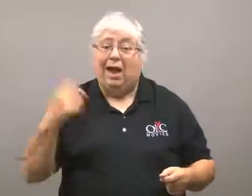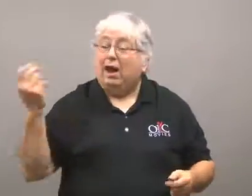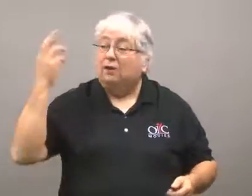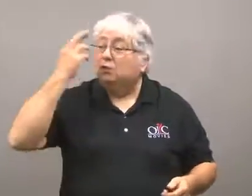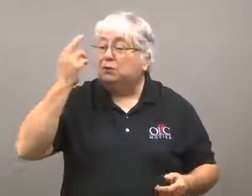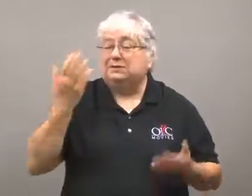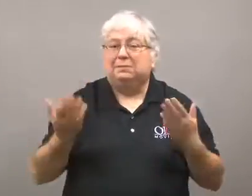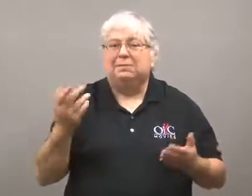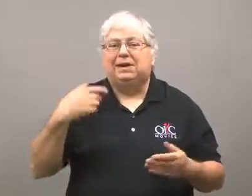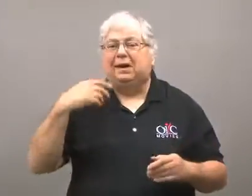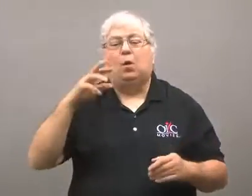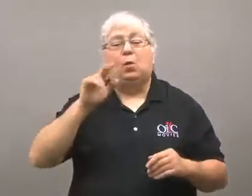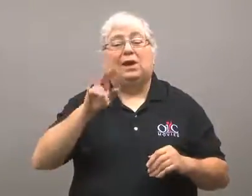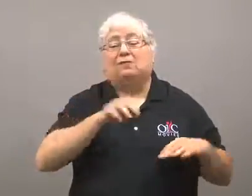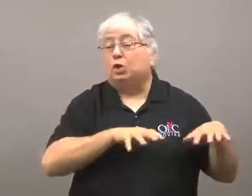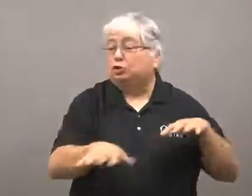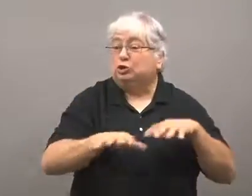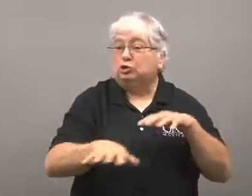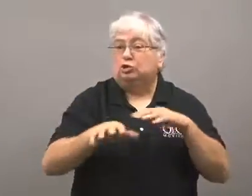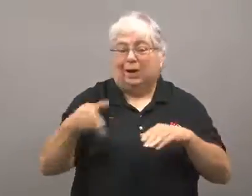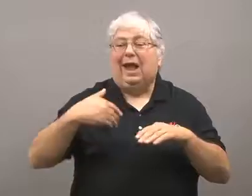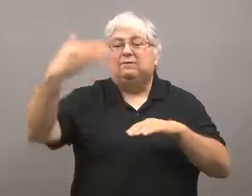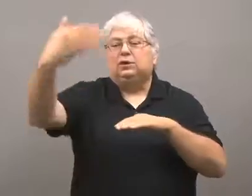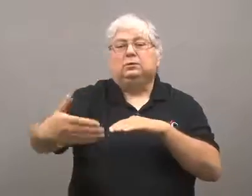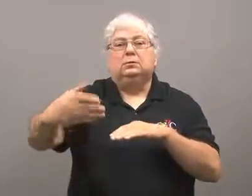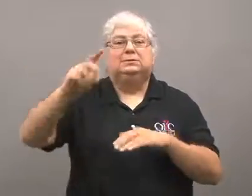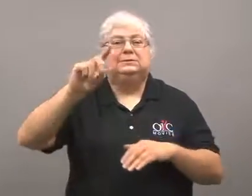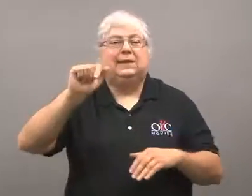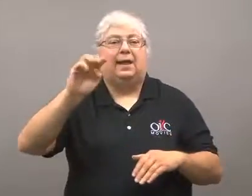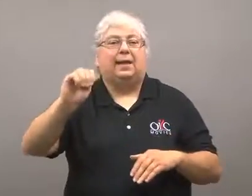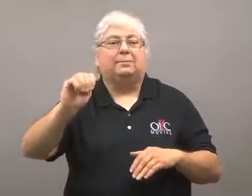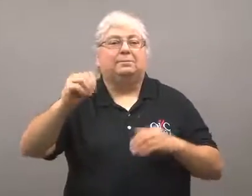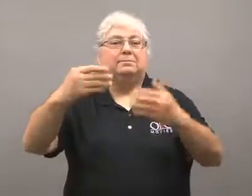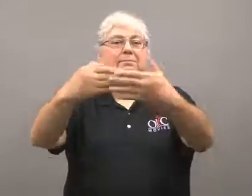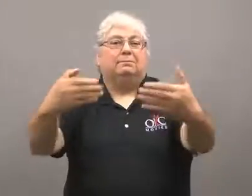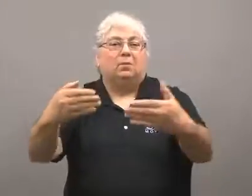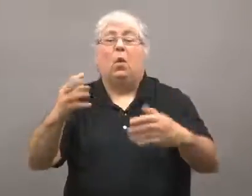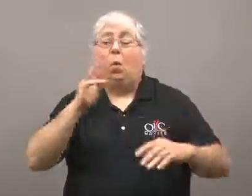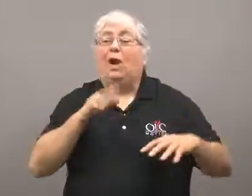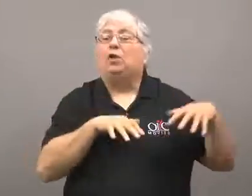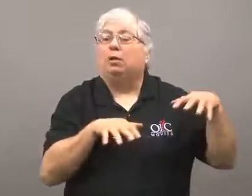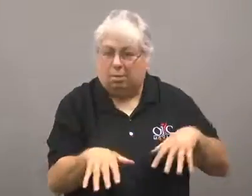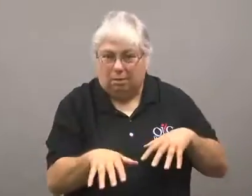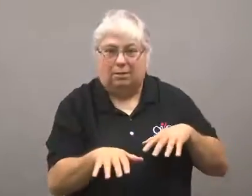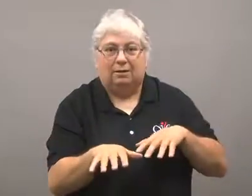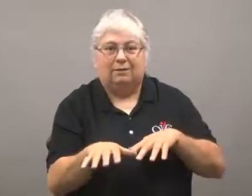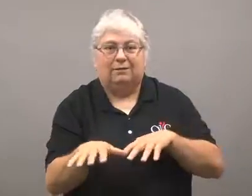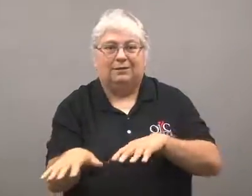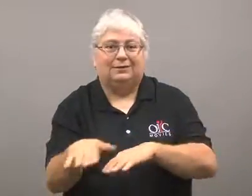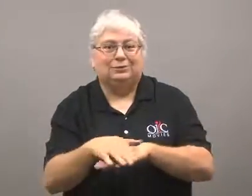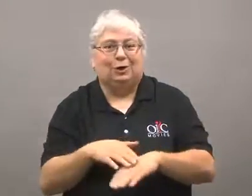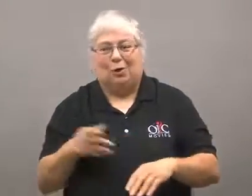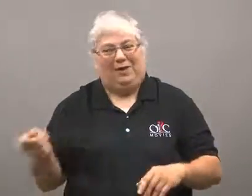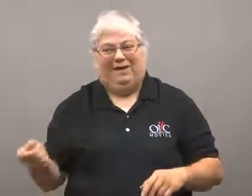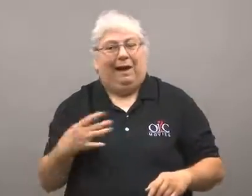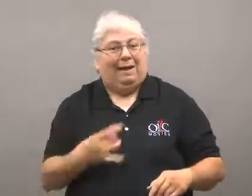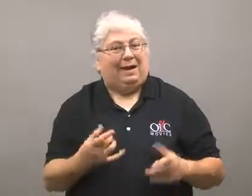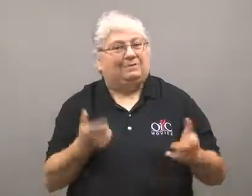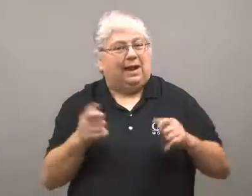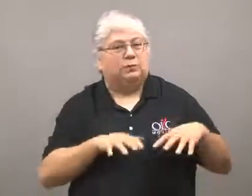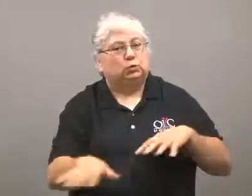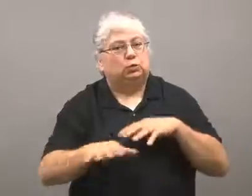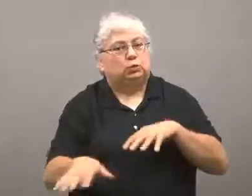Another possible reason is the construction of dams that slow the flow of water.